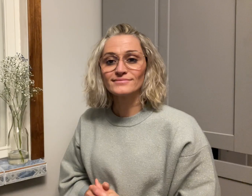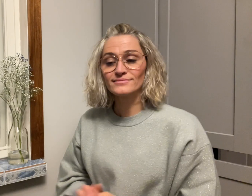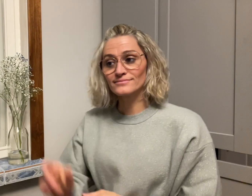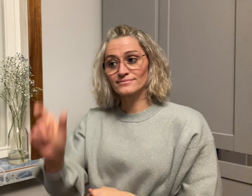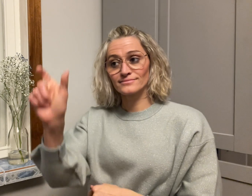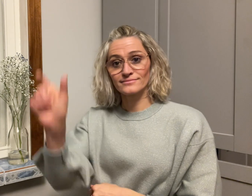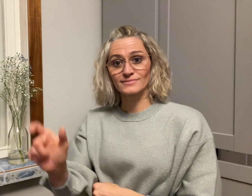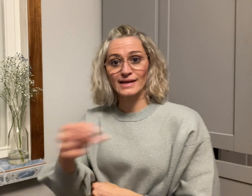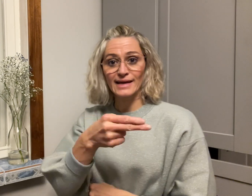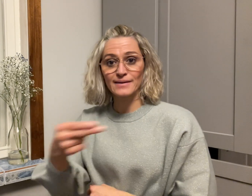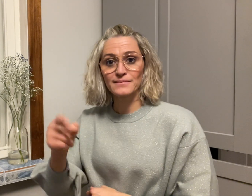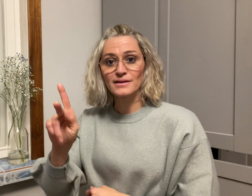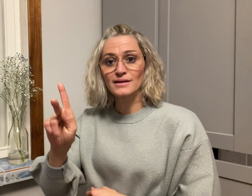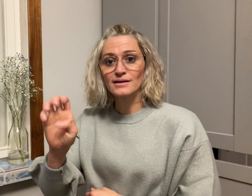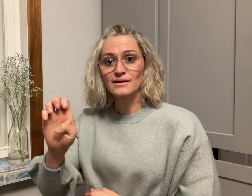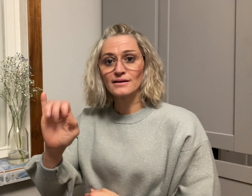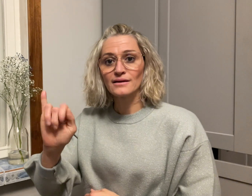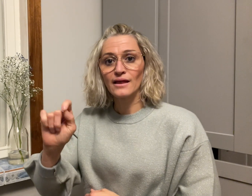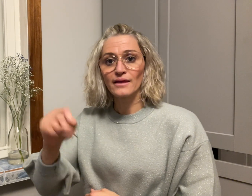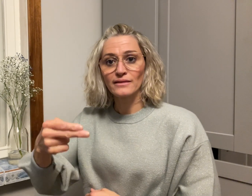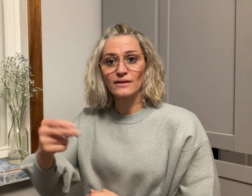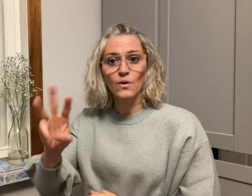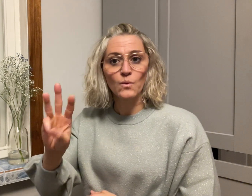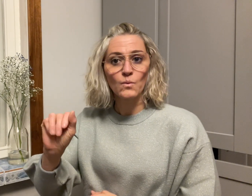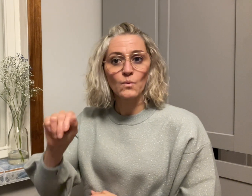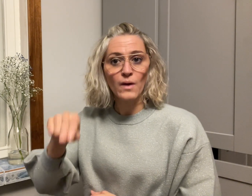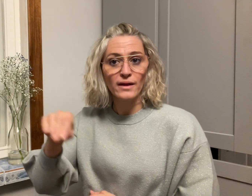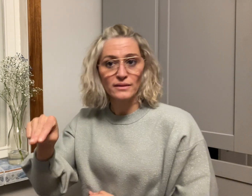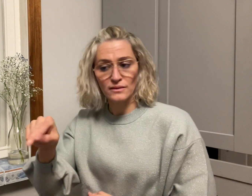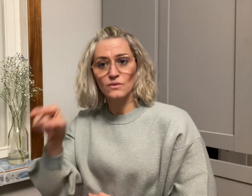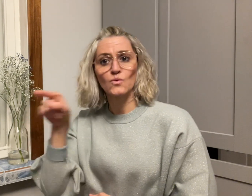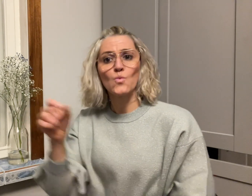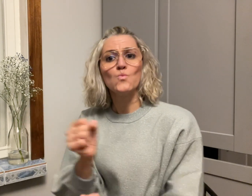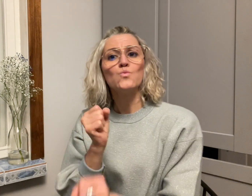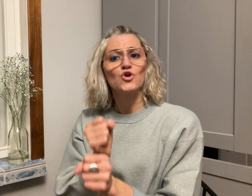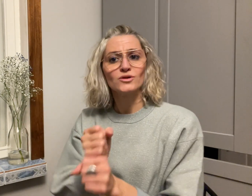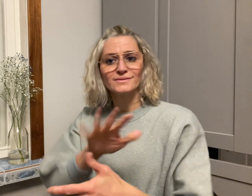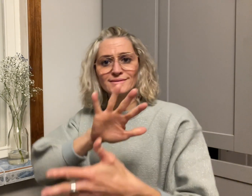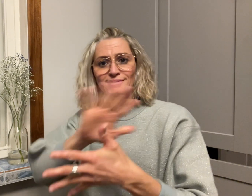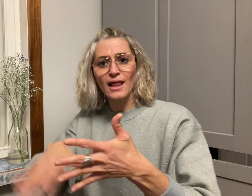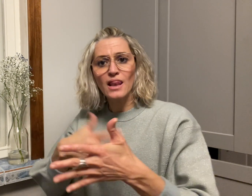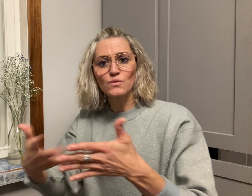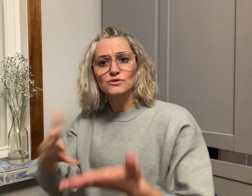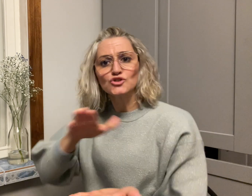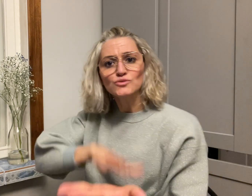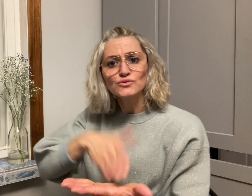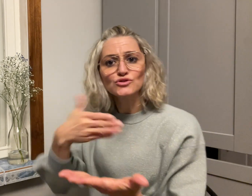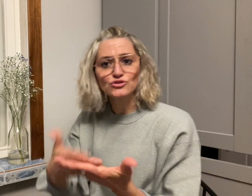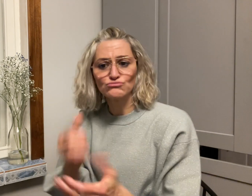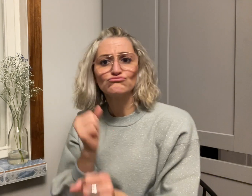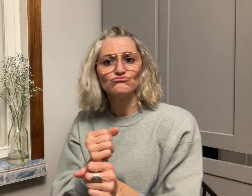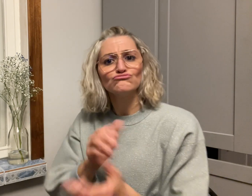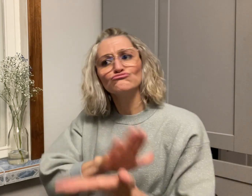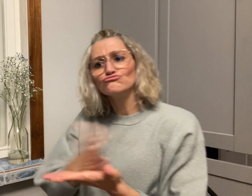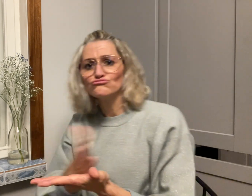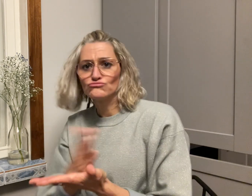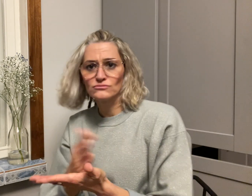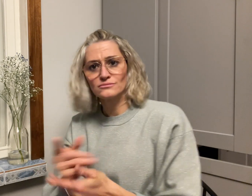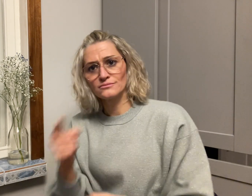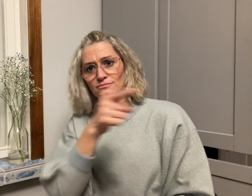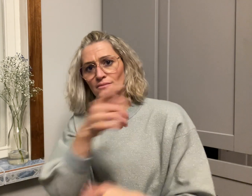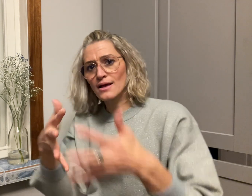Keith Wann, a sign language interpreter in the United States,